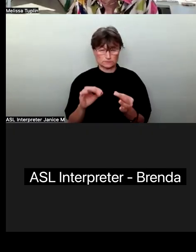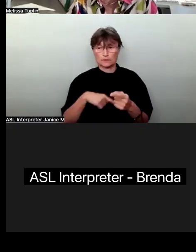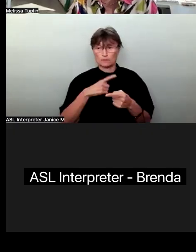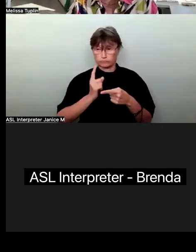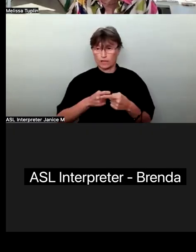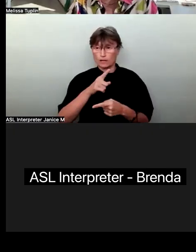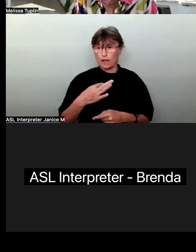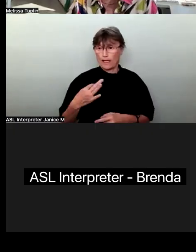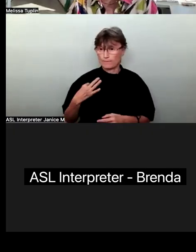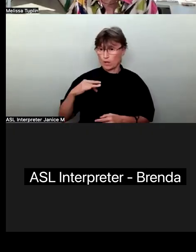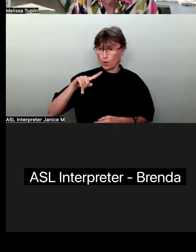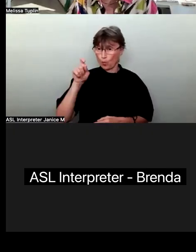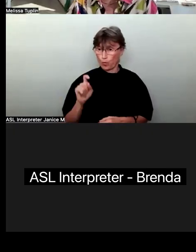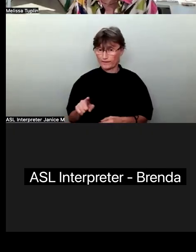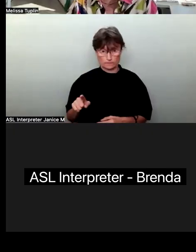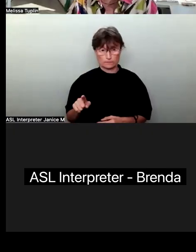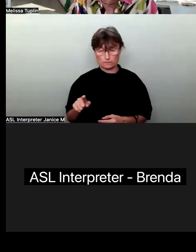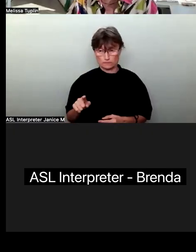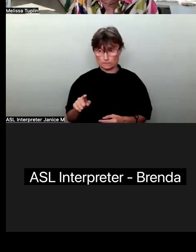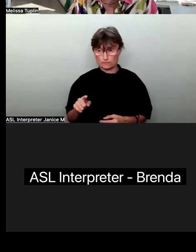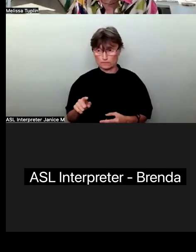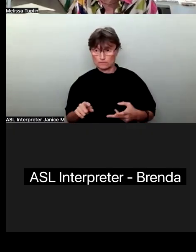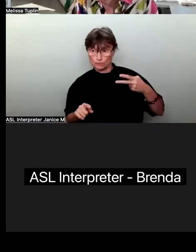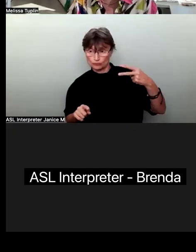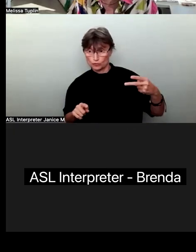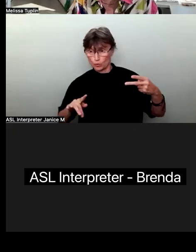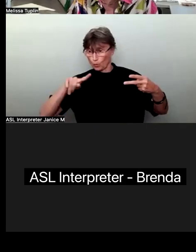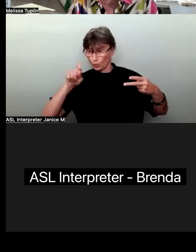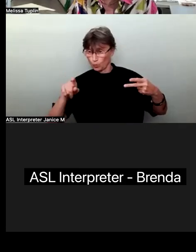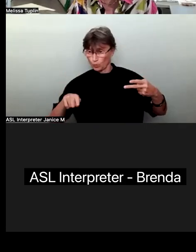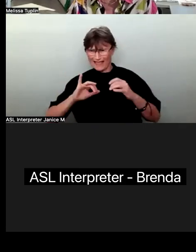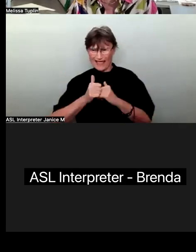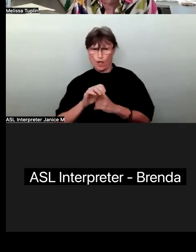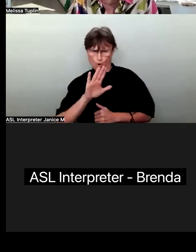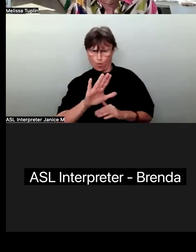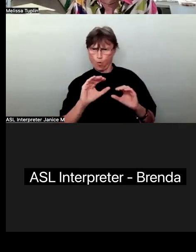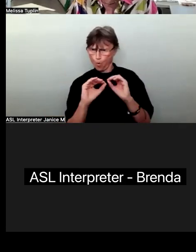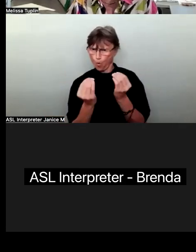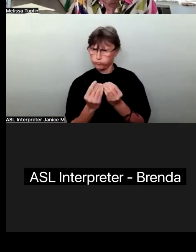questions are about how your organization's individual contribution helps create a